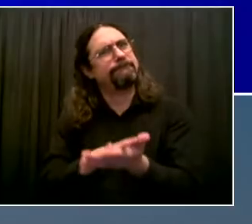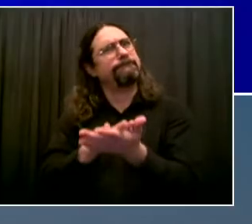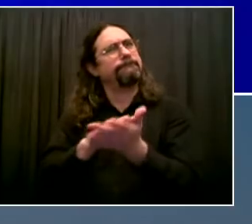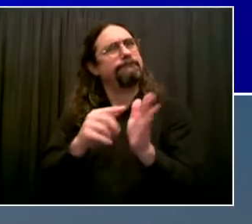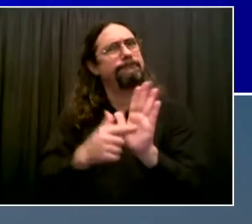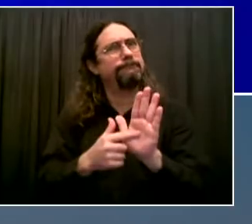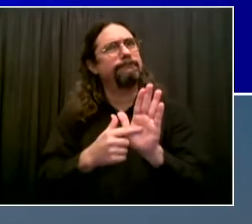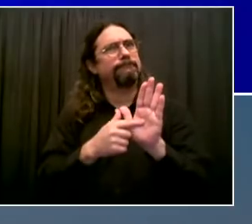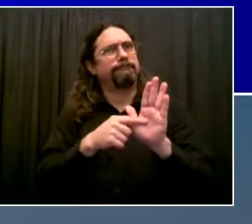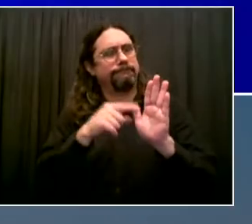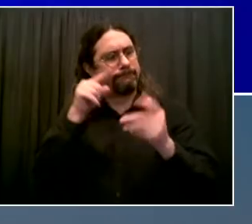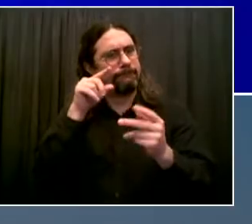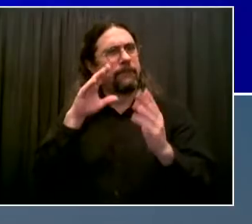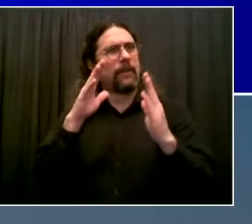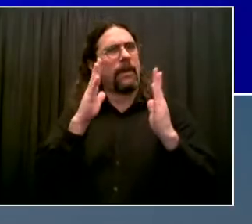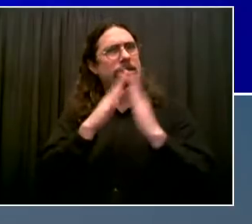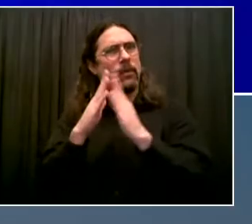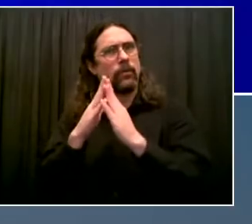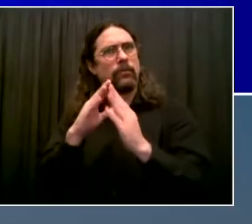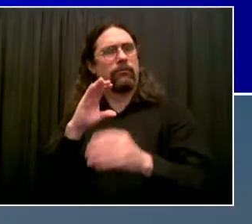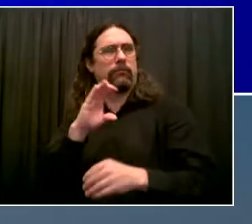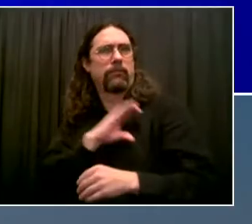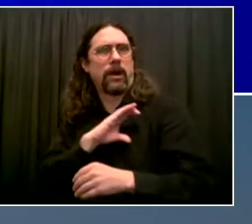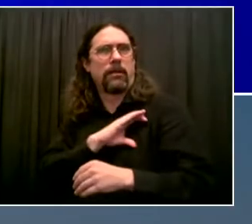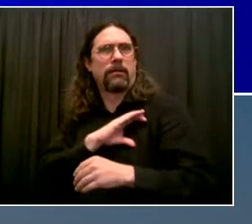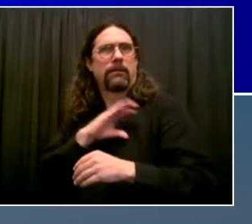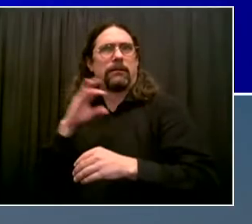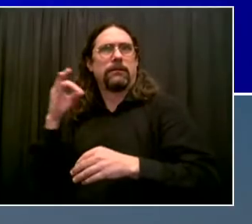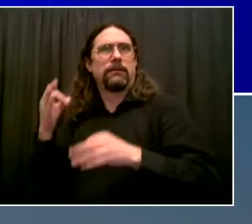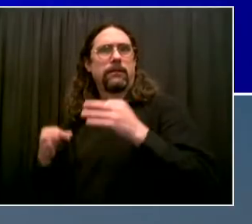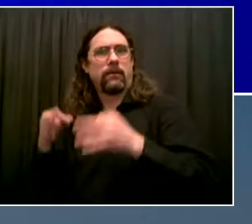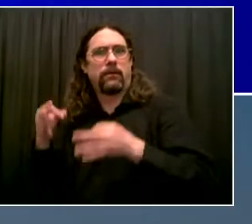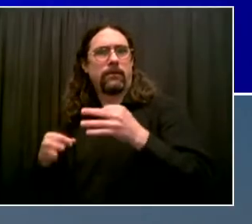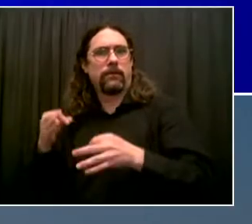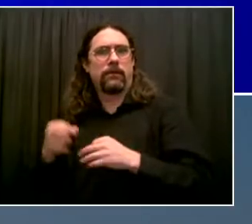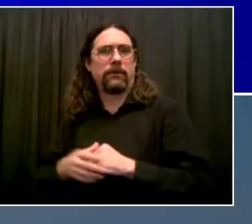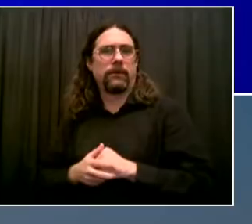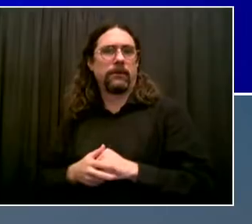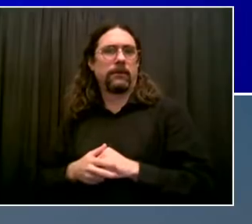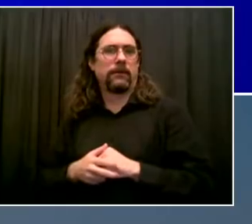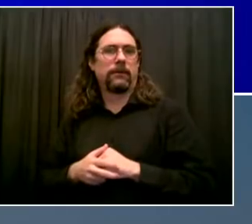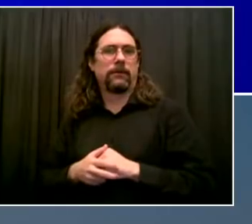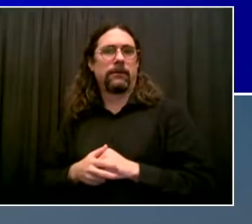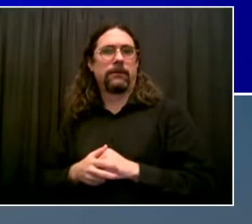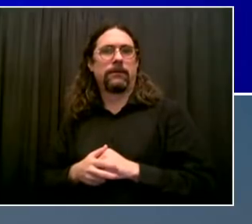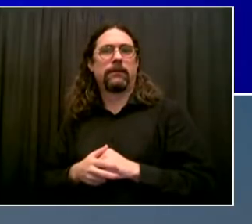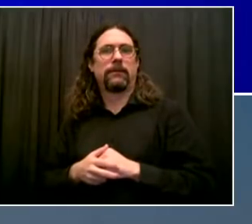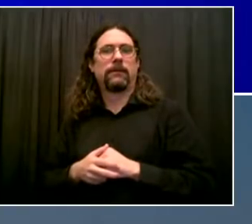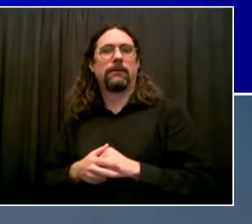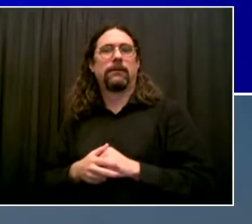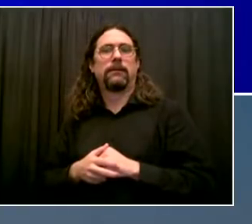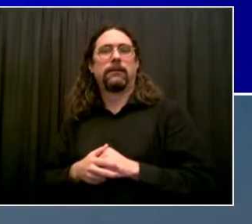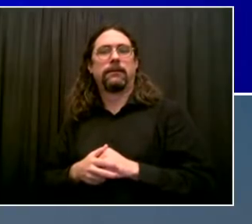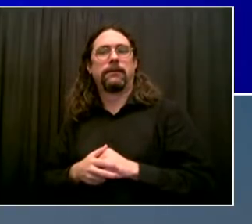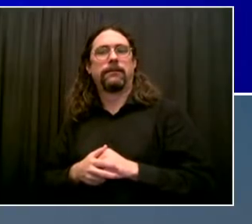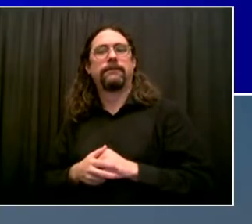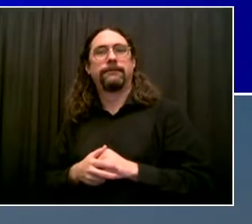YOU HEARD ABOUT INVESTMENTS TODAY AND TODAY YOU WILL HEAR A LOT MORE. AND WE WILL HAVE THE RIGHT